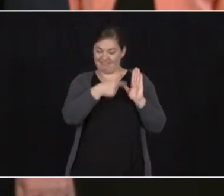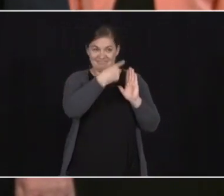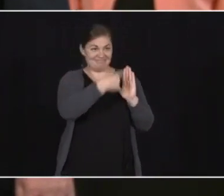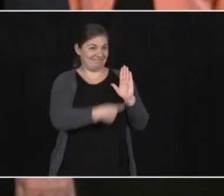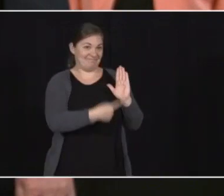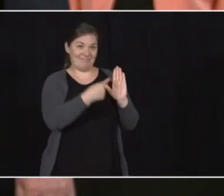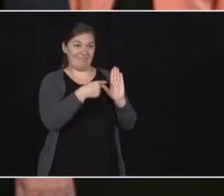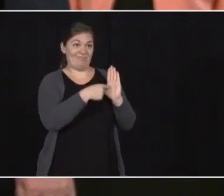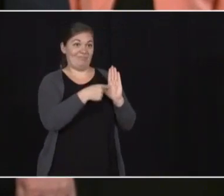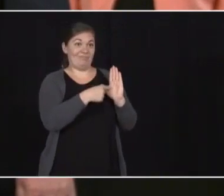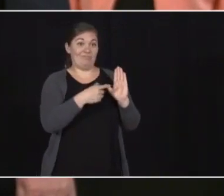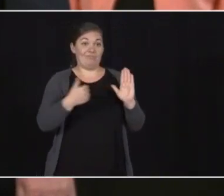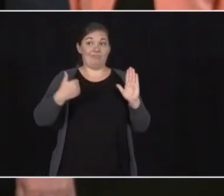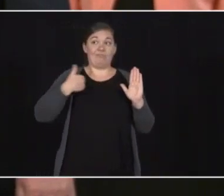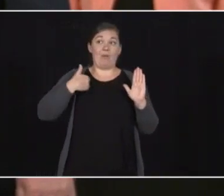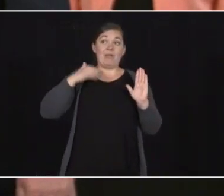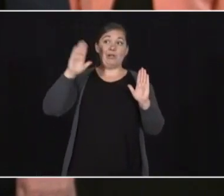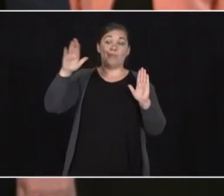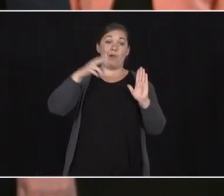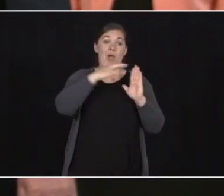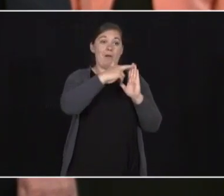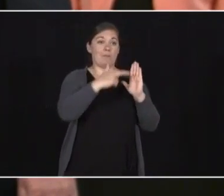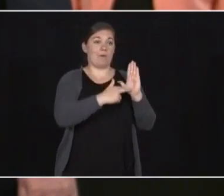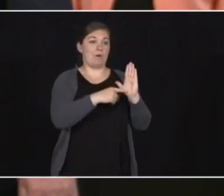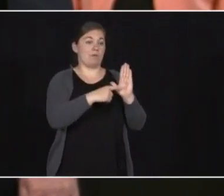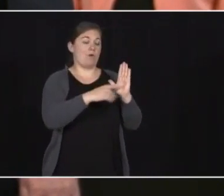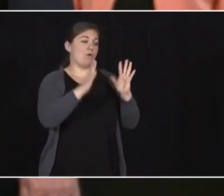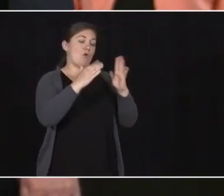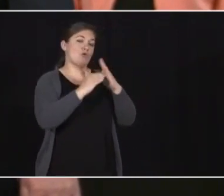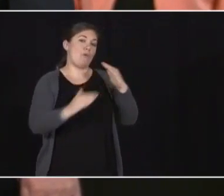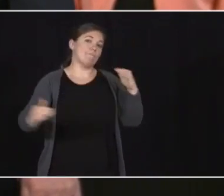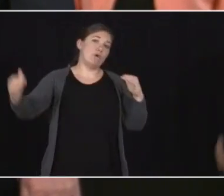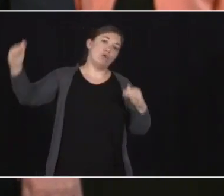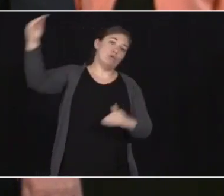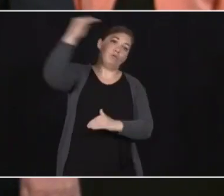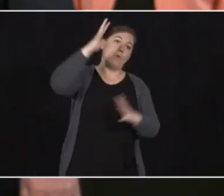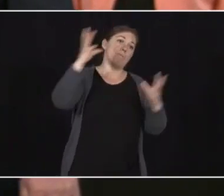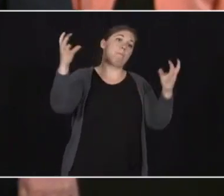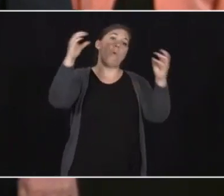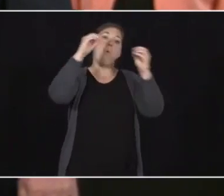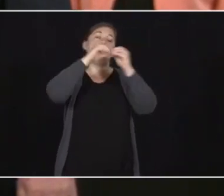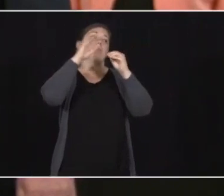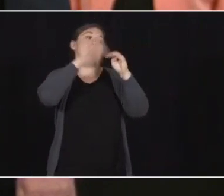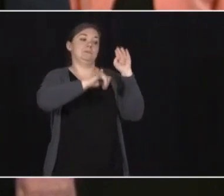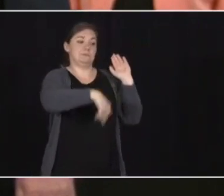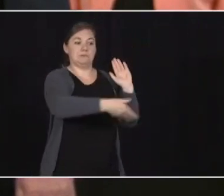This report prepared by the Armed Forces is far beyond my knowledge at all of the circumstances.